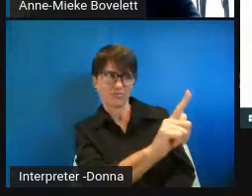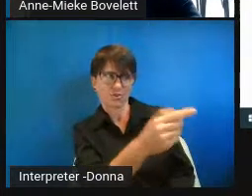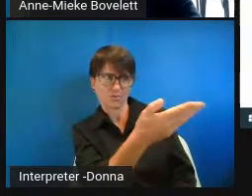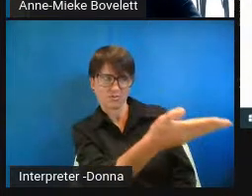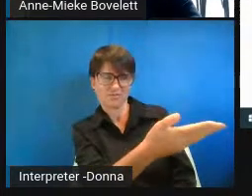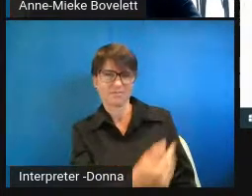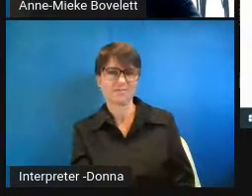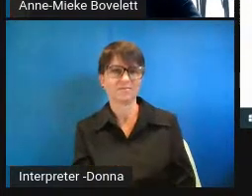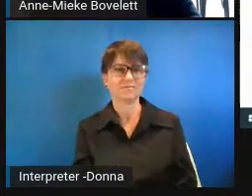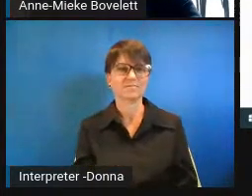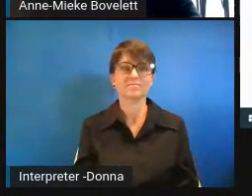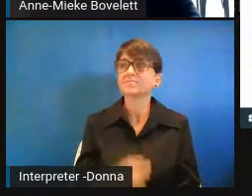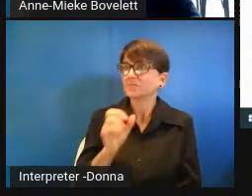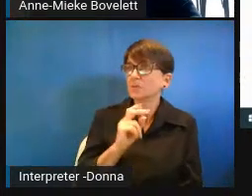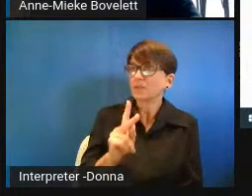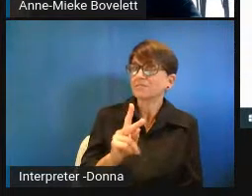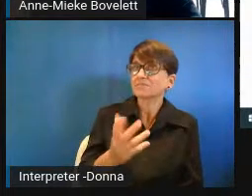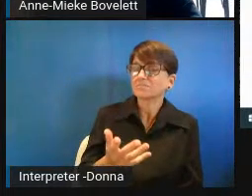Anne Bolelett: So I have one more question for you, Lazar